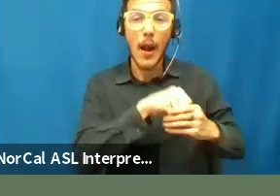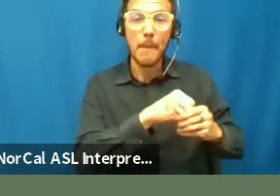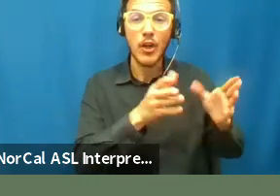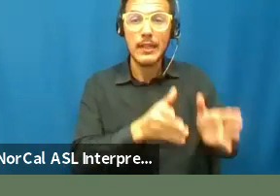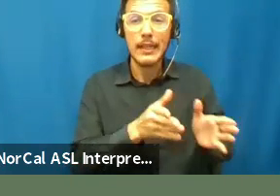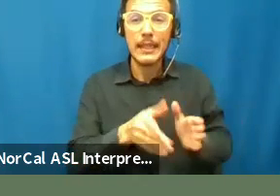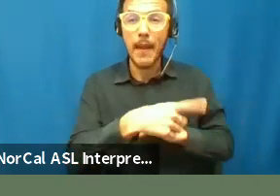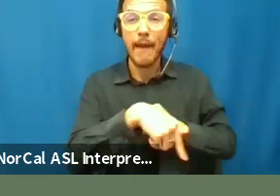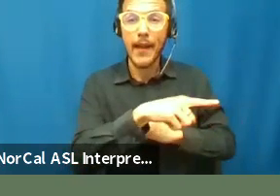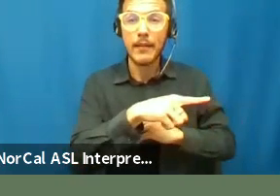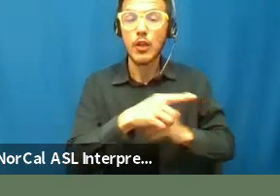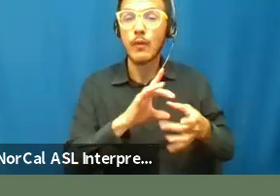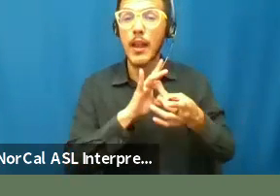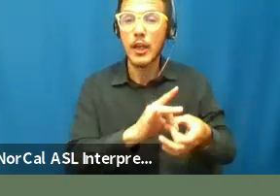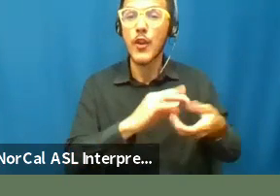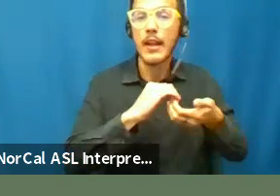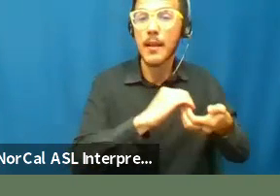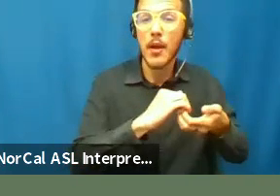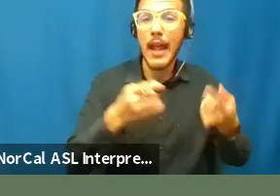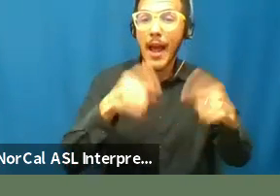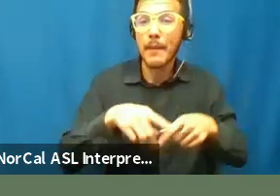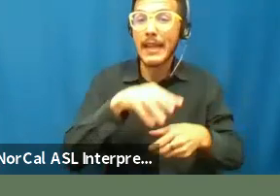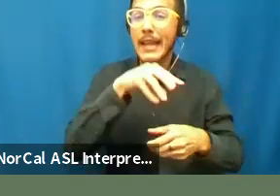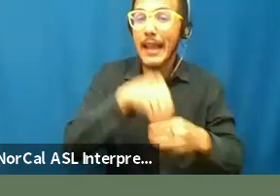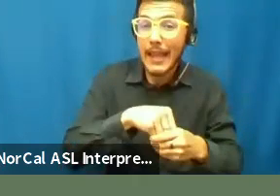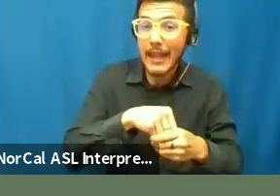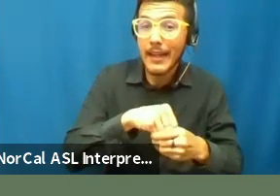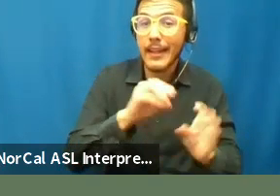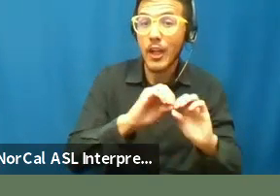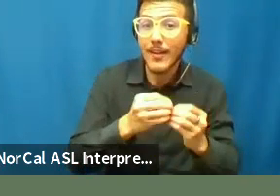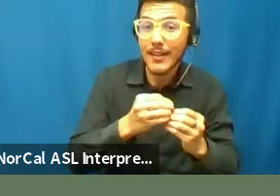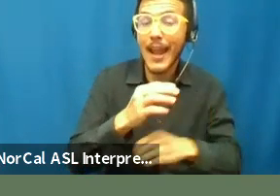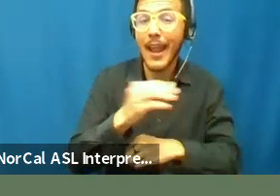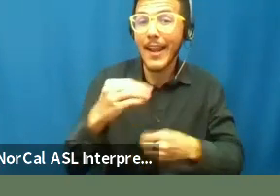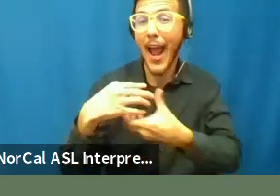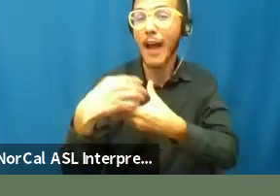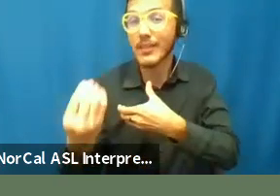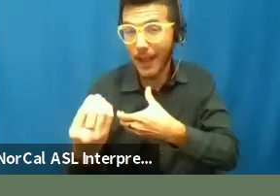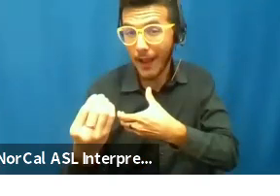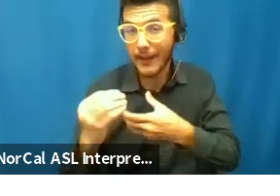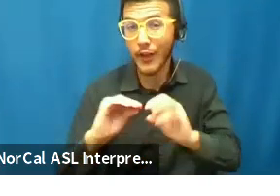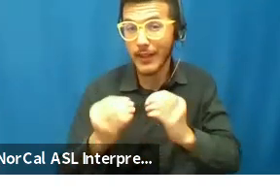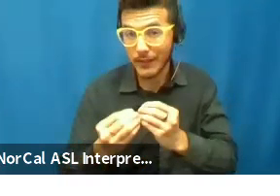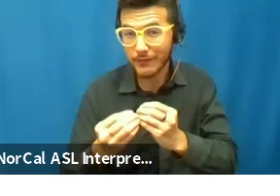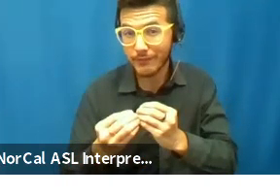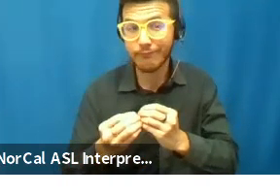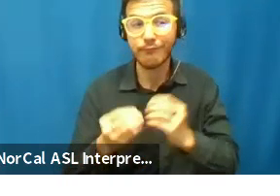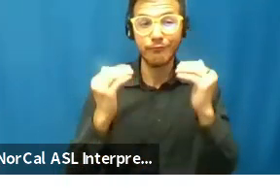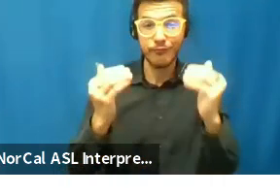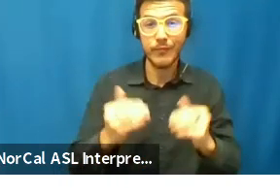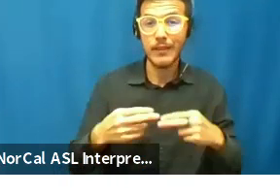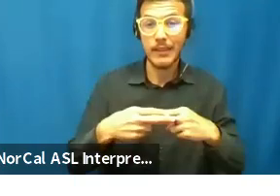both within the organization as well as outside of the organization. Next slide.